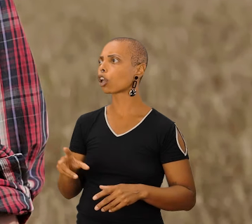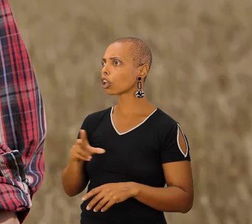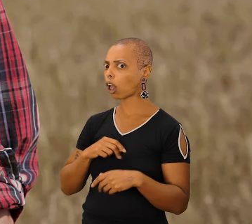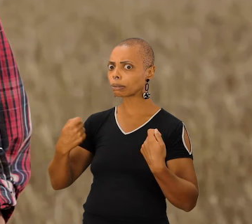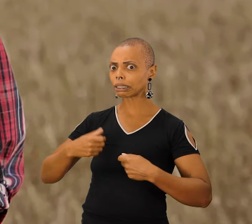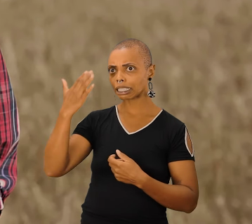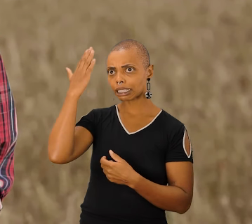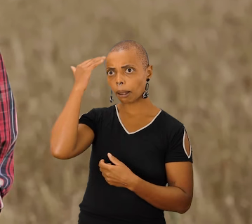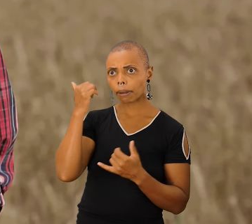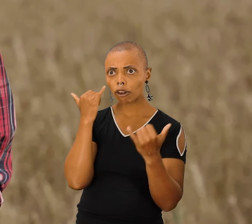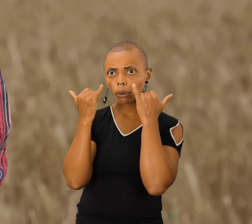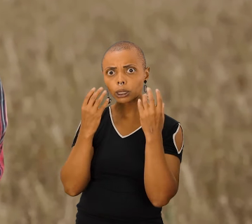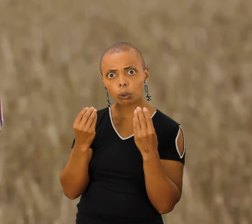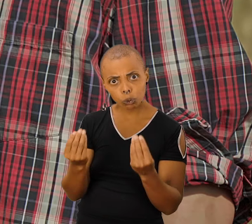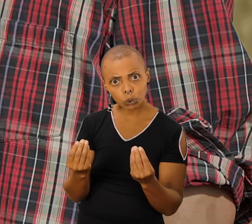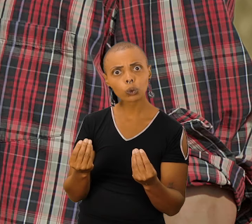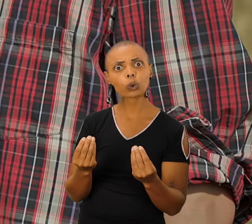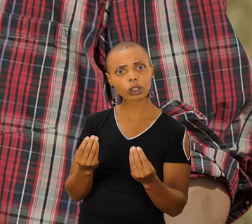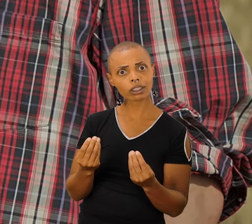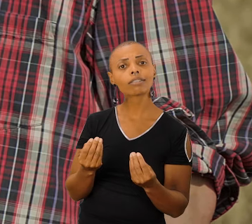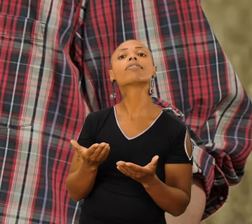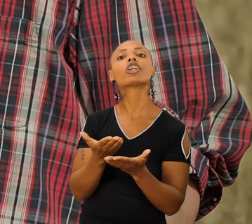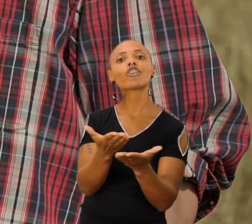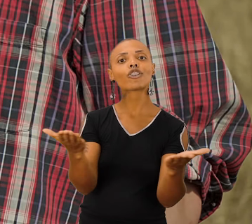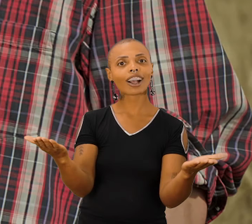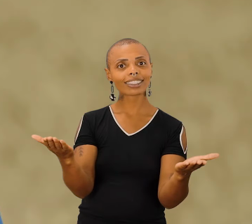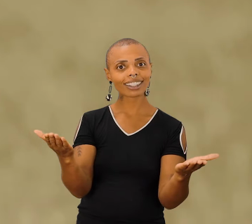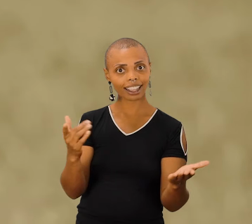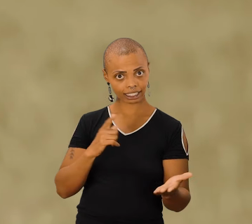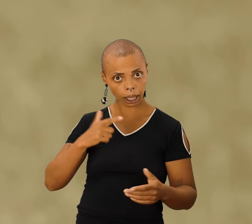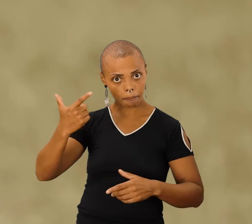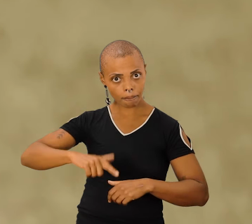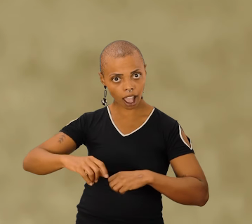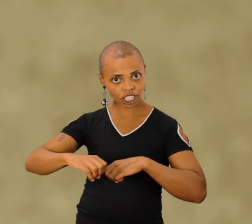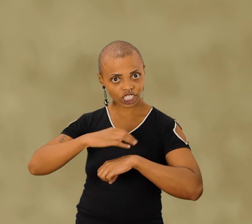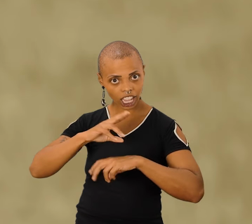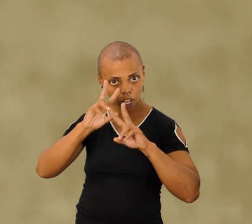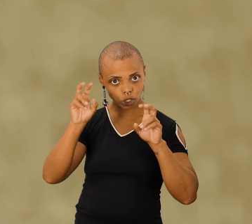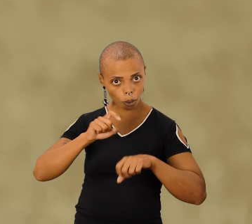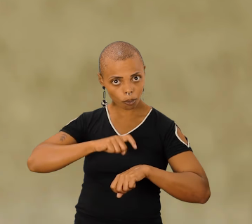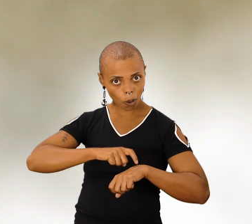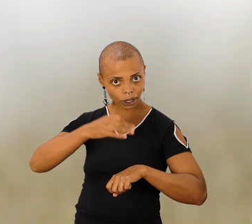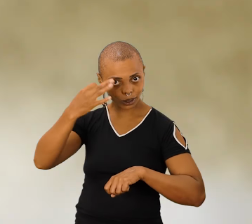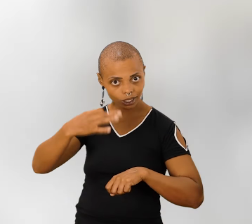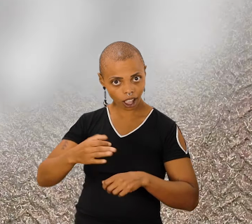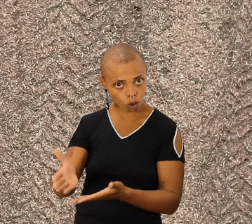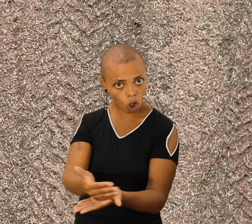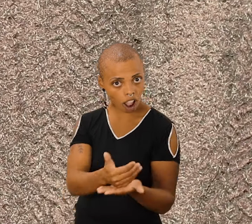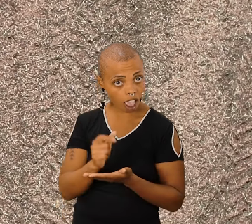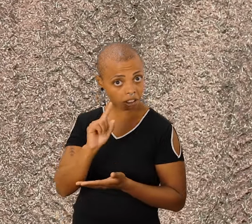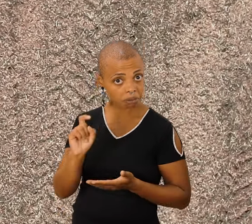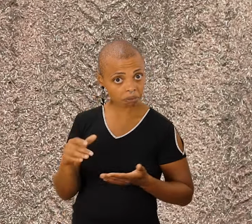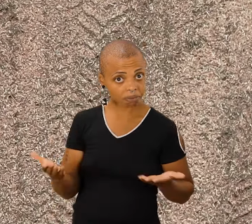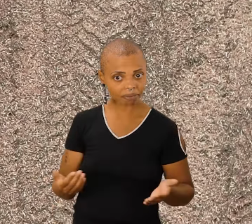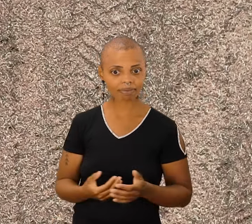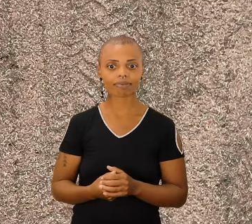[Dininha] Wow, there’s really a lot that we need to know before harvesting. And you, guys, do you have any more tips about harvest time?